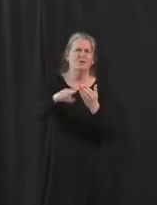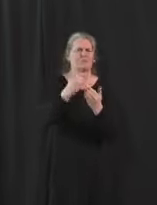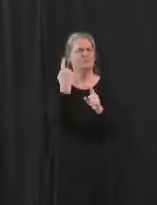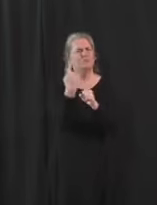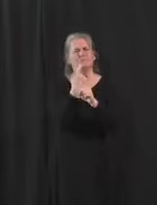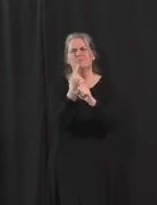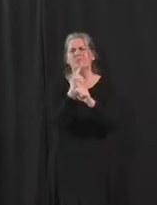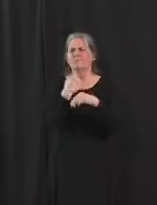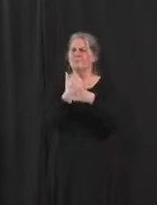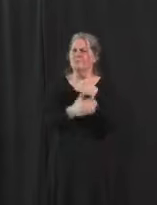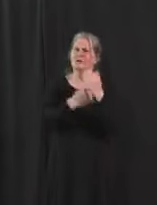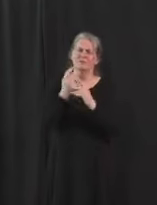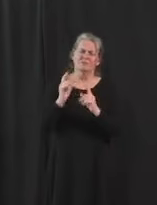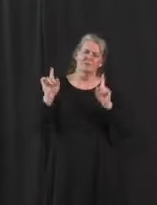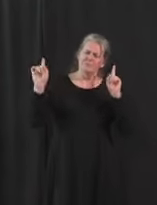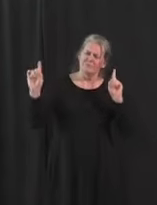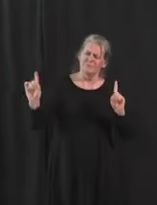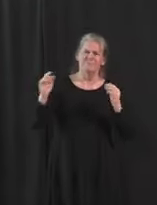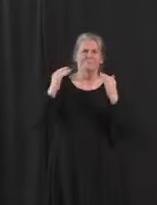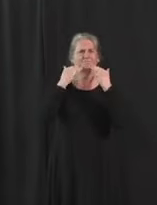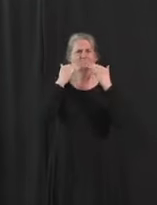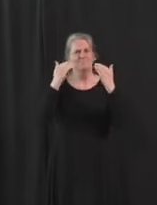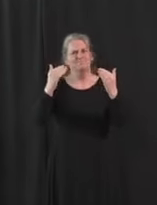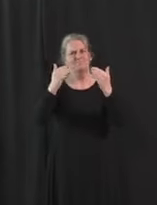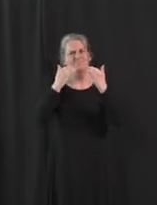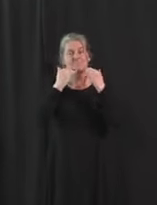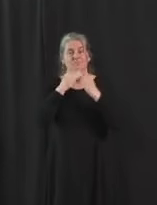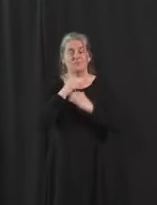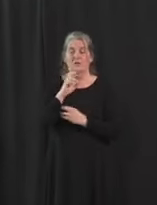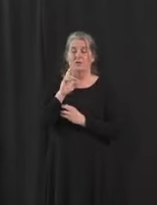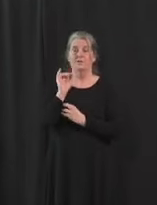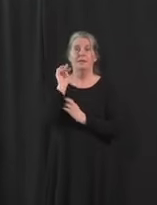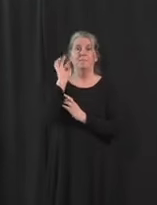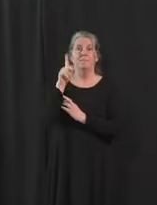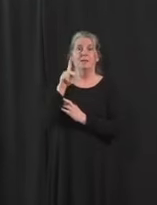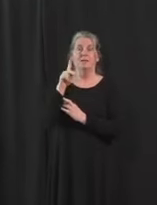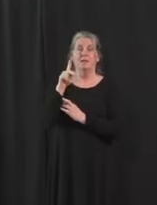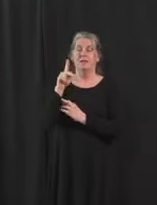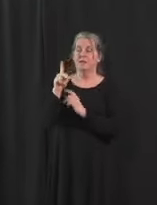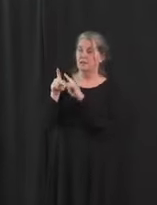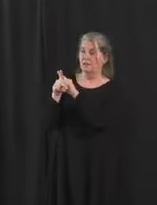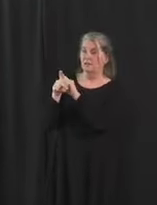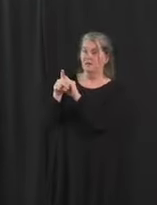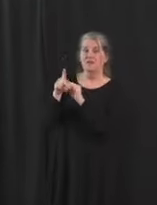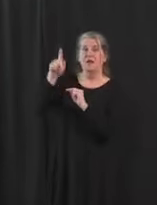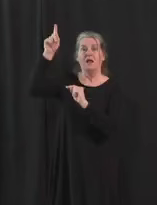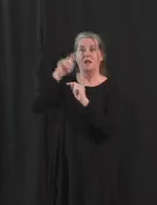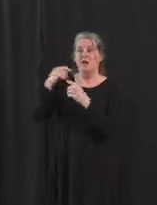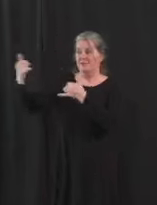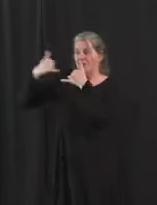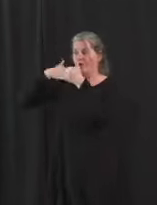THING AND STAYED PHYSICALLY APART. ACCORDING TO THE RCMP, THERE WERE LESS CALLS THAN NORMAL OVER THE WEEKEND.